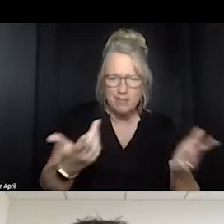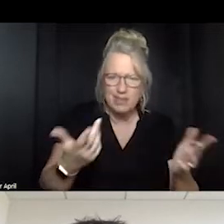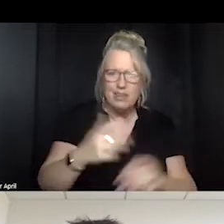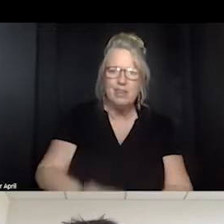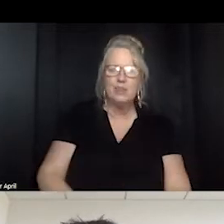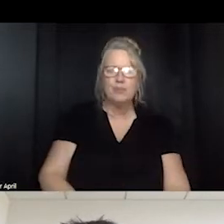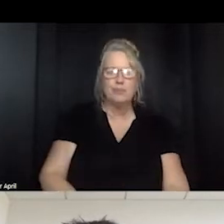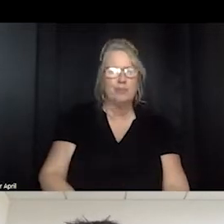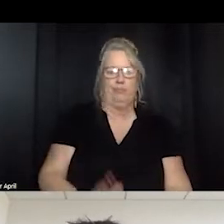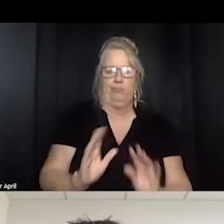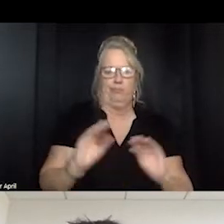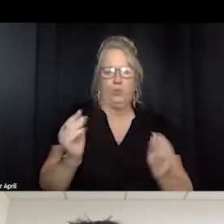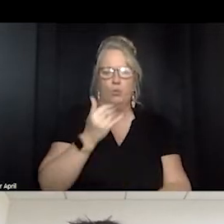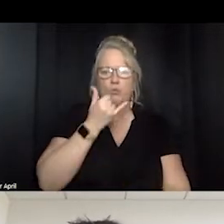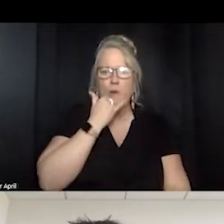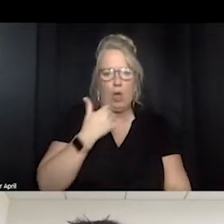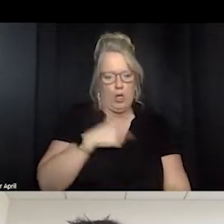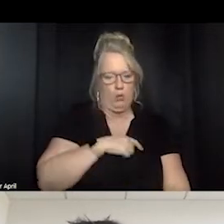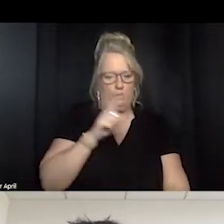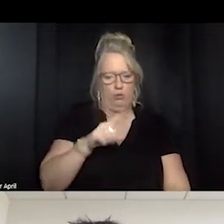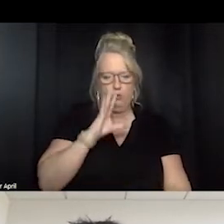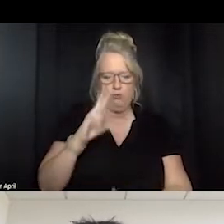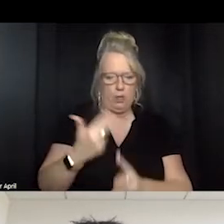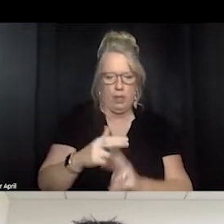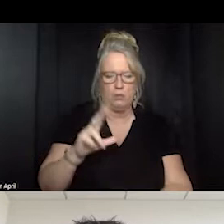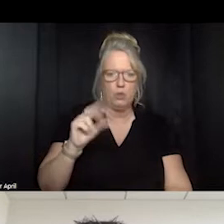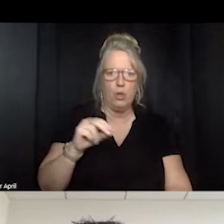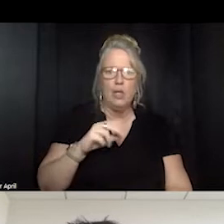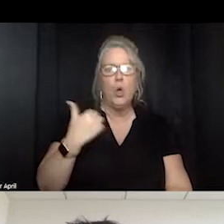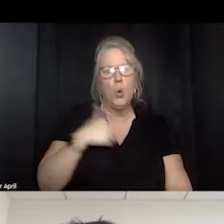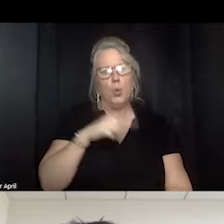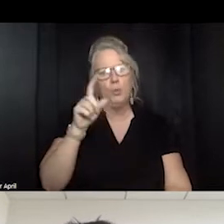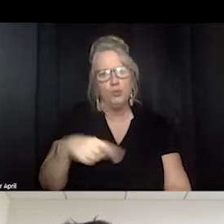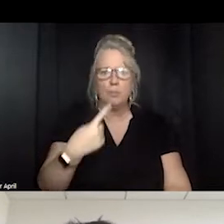IS NO WRONG IN THIS. AND WE SHOULDN'T BE TALKING ABOUT NO. IT'S, JUST SAYING, WHAT DO WE GOT TO DO?